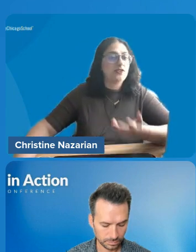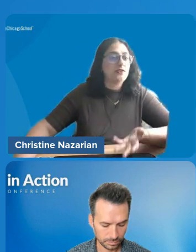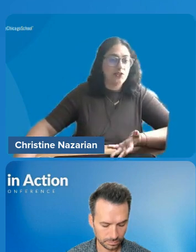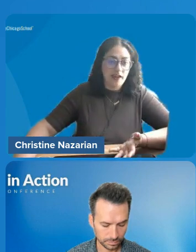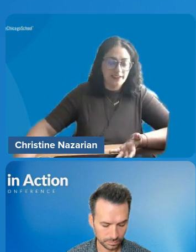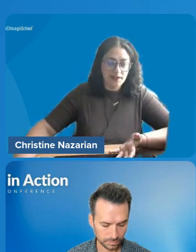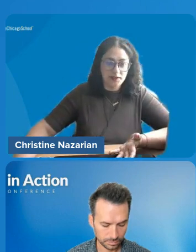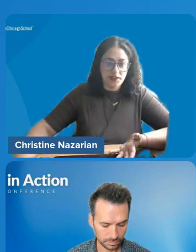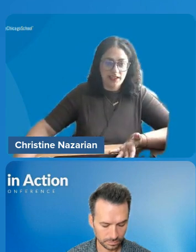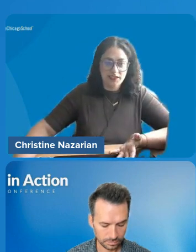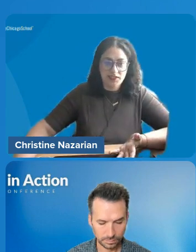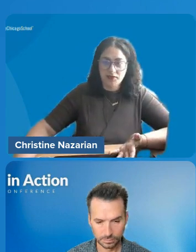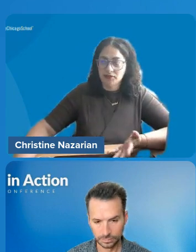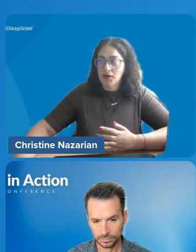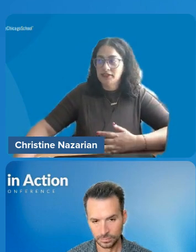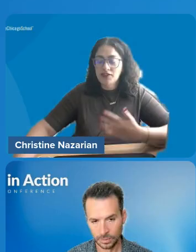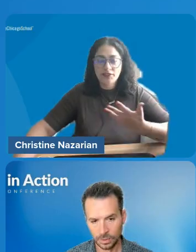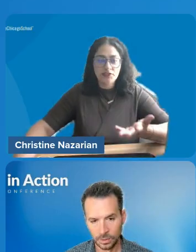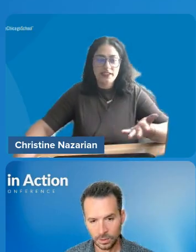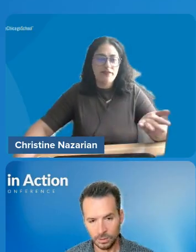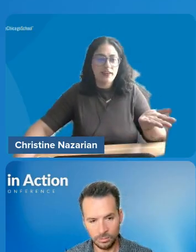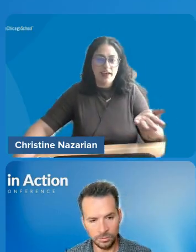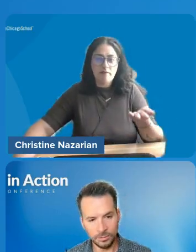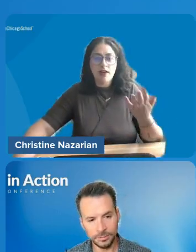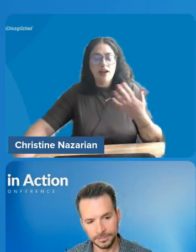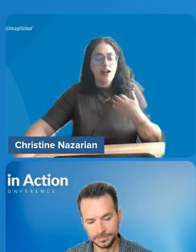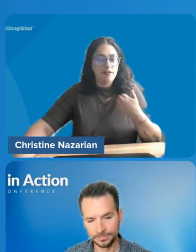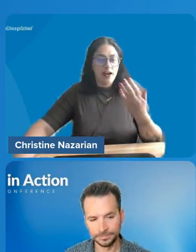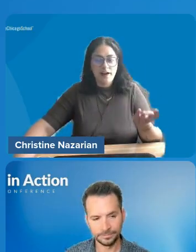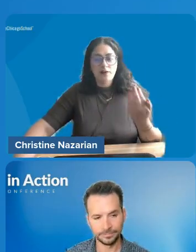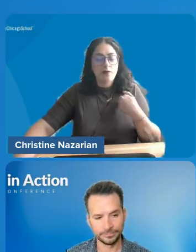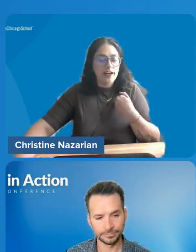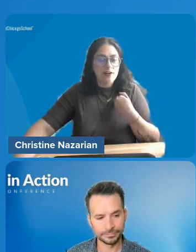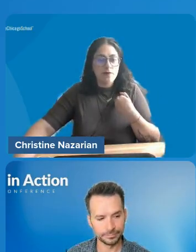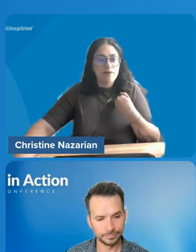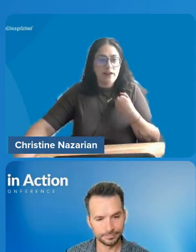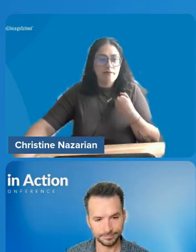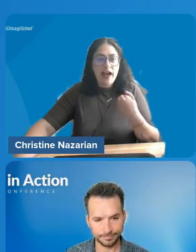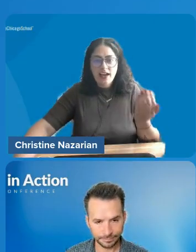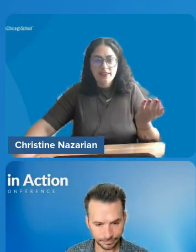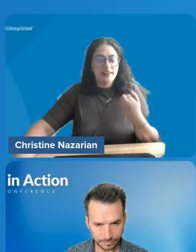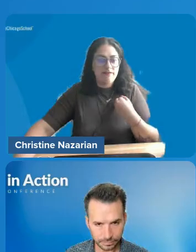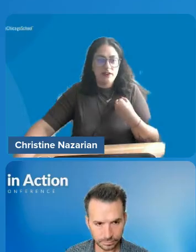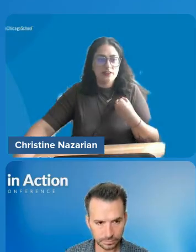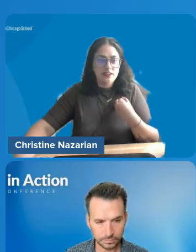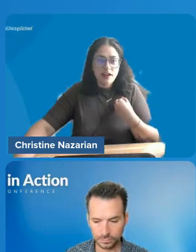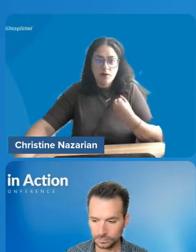address those things too. So it's not just giving them critical feedback that they feel stuck with.